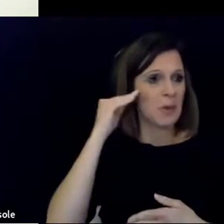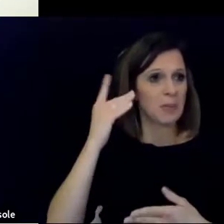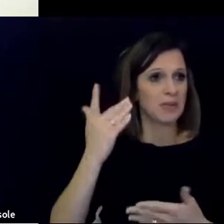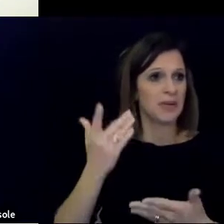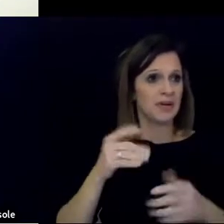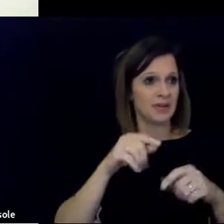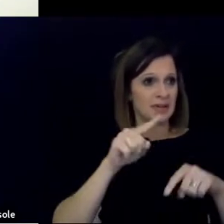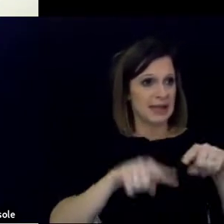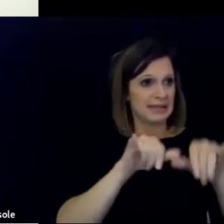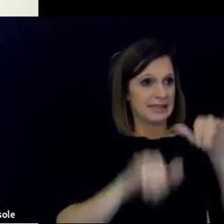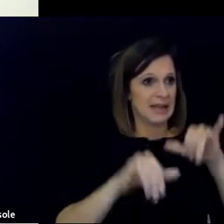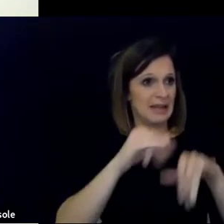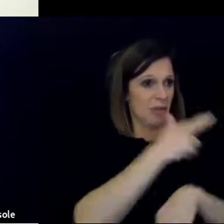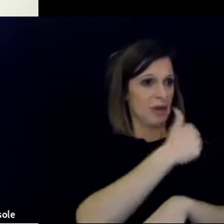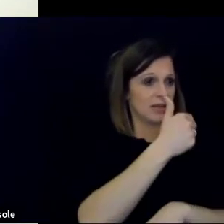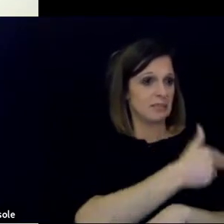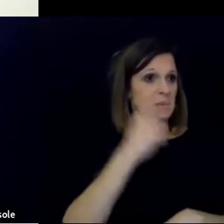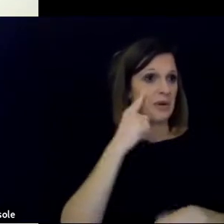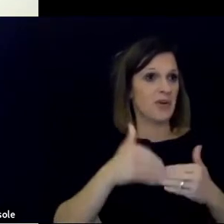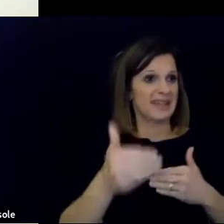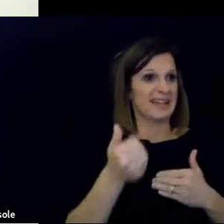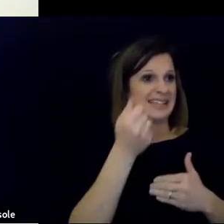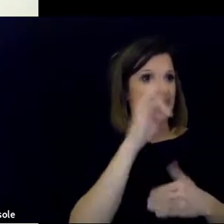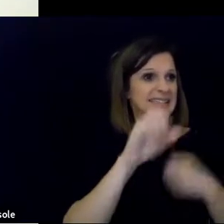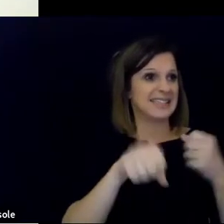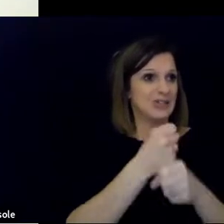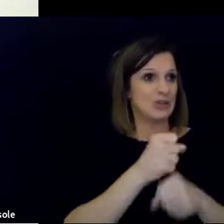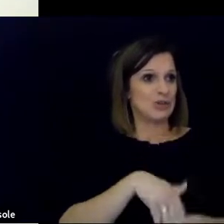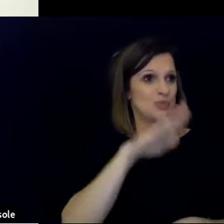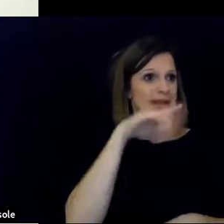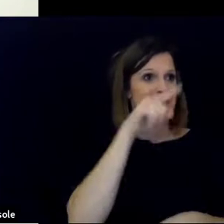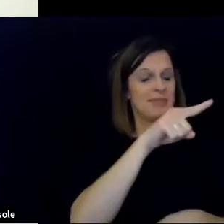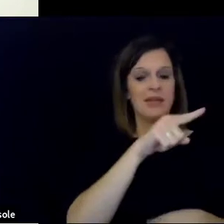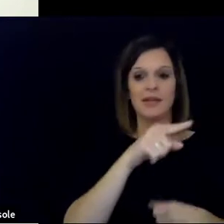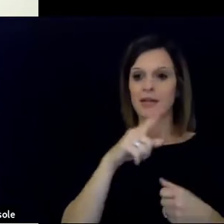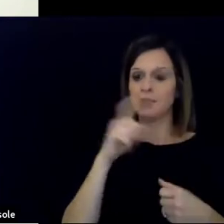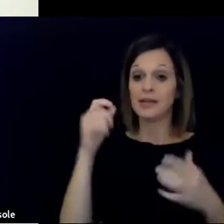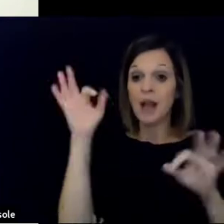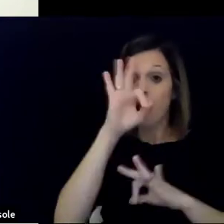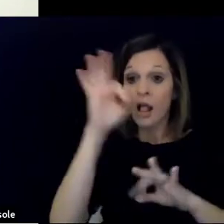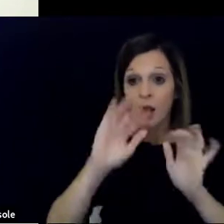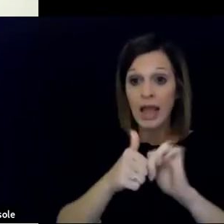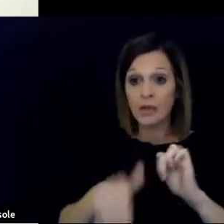for the next 19 years and raise him there? But they sent him home.